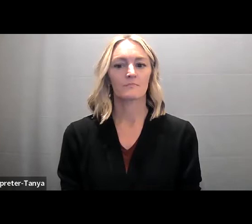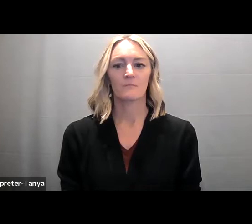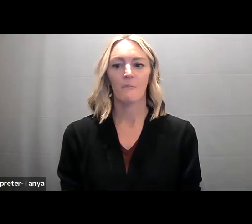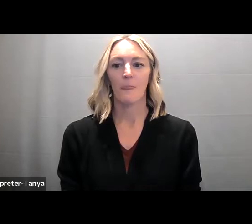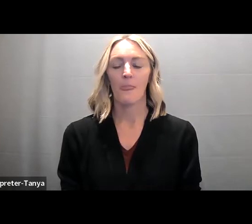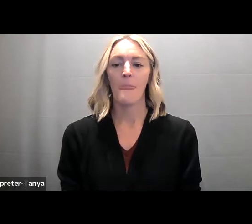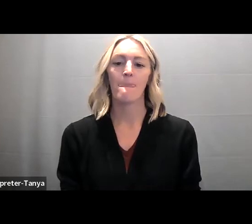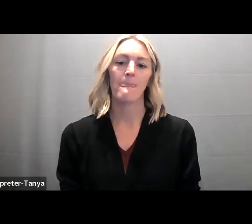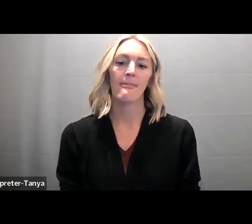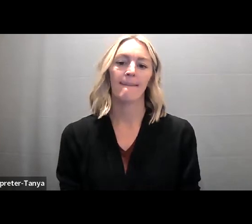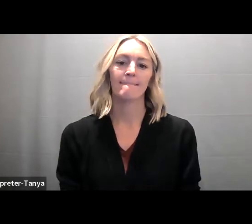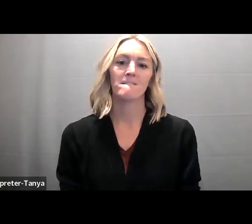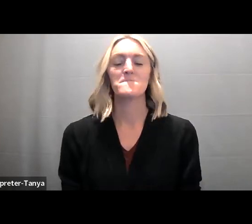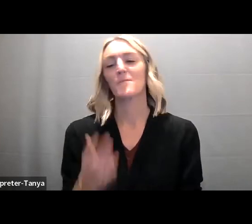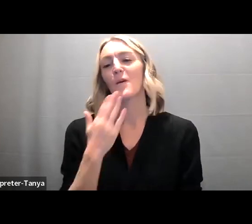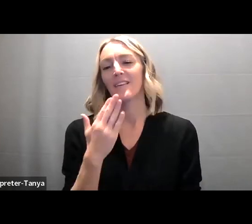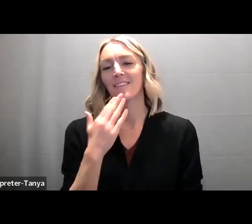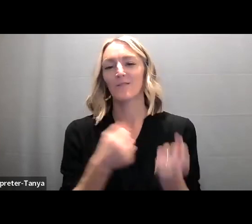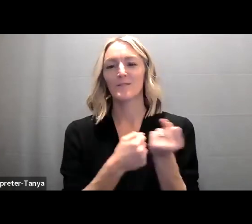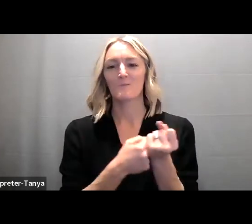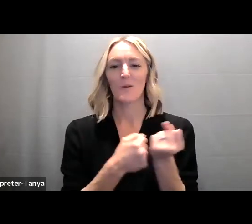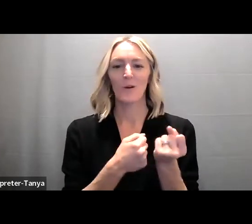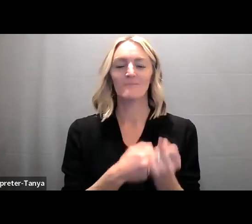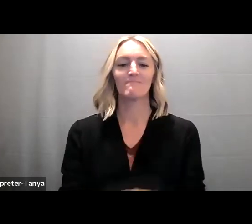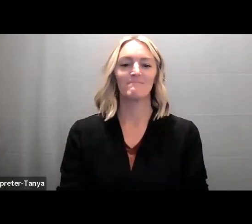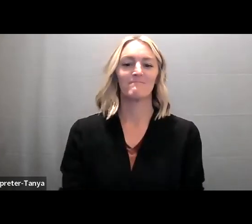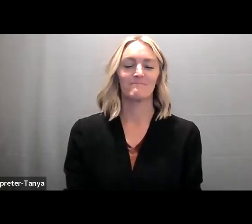And I guess other thank you for the support and the chat there.